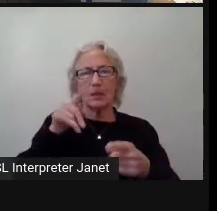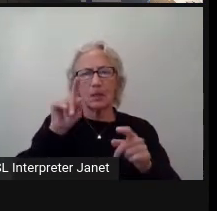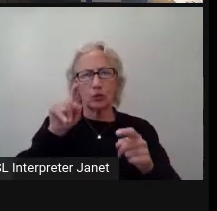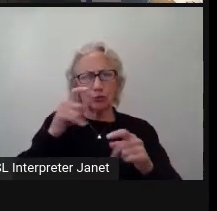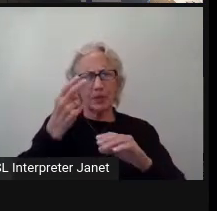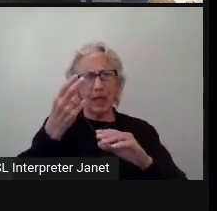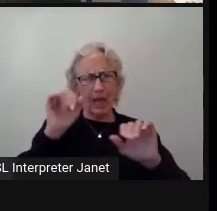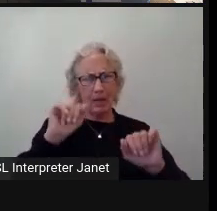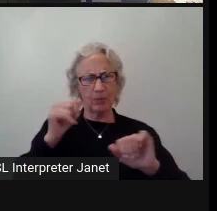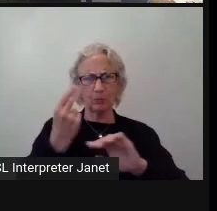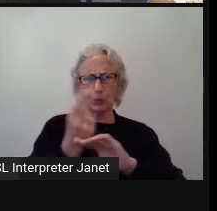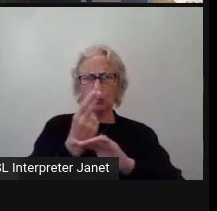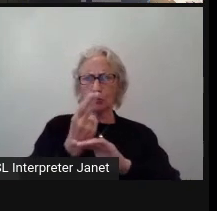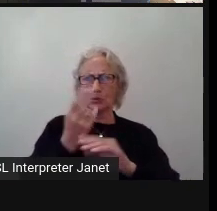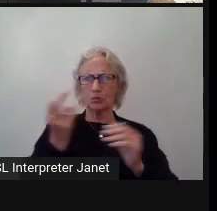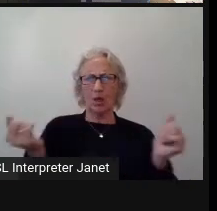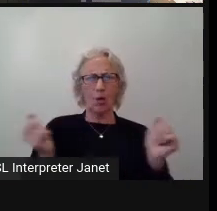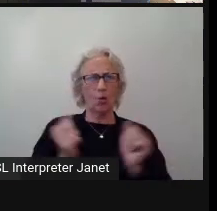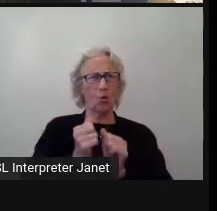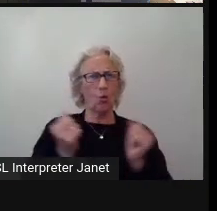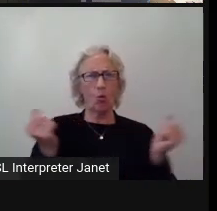to create content, so it's accessible to create content.